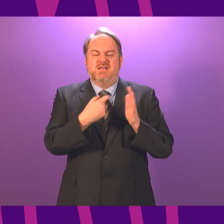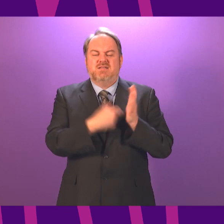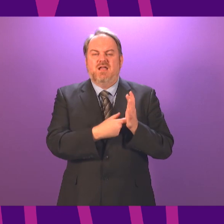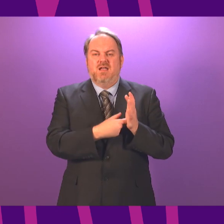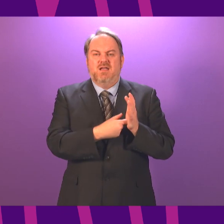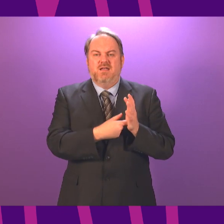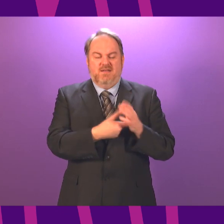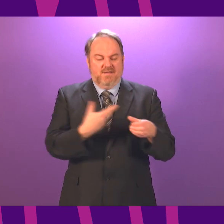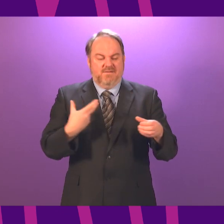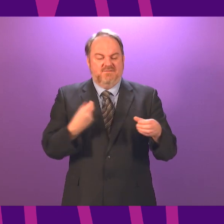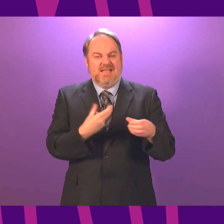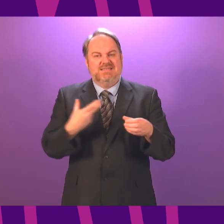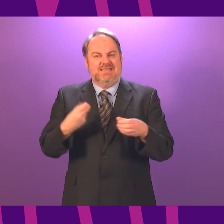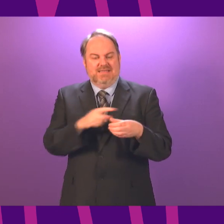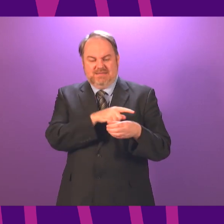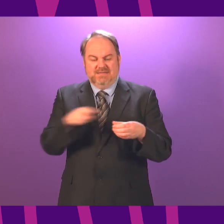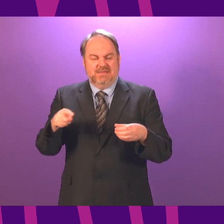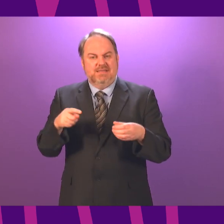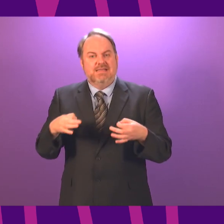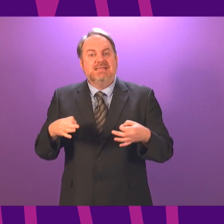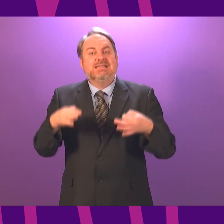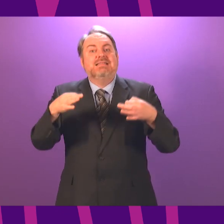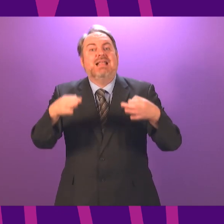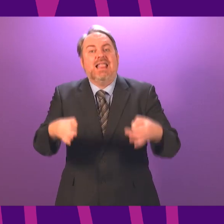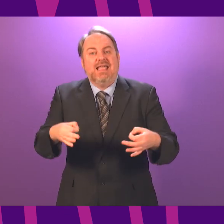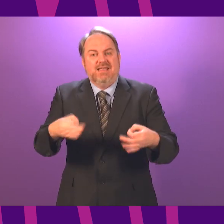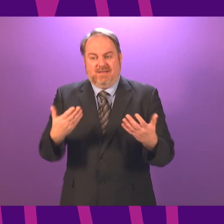possibly being delayed during January and early February. Constituents have